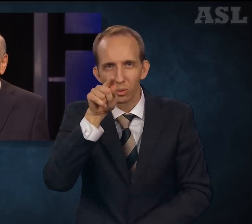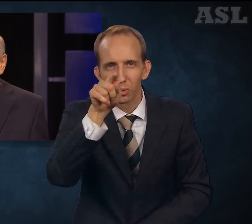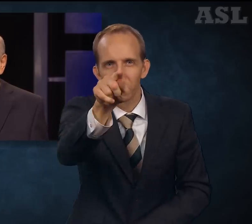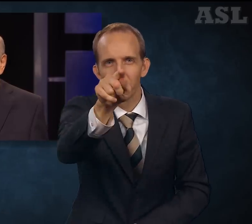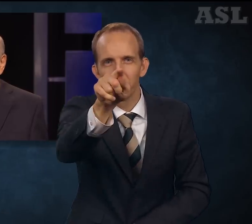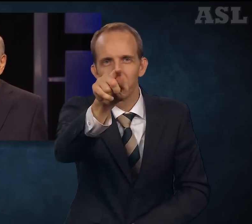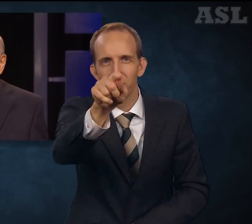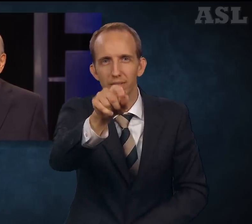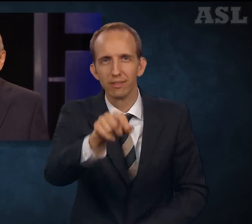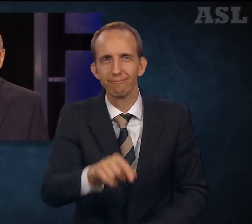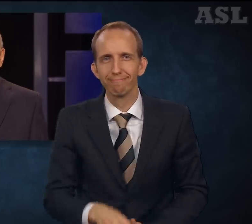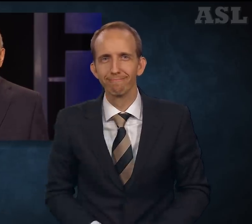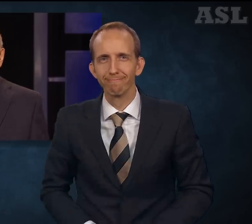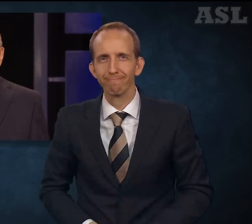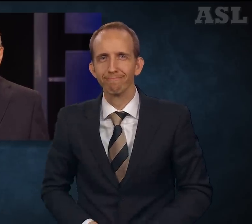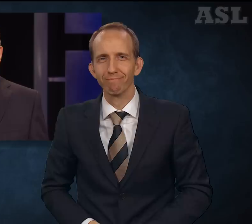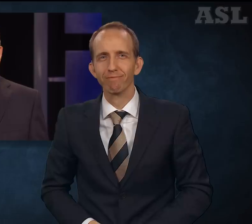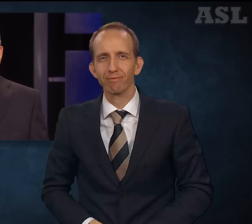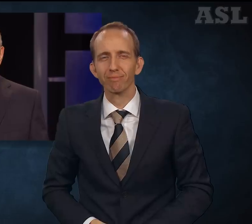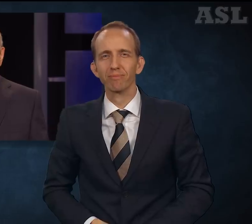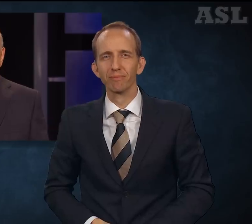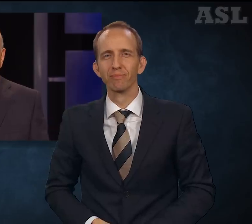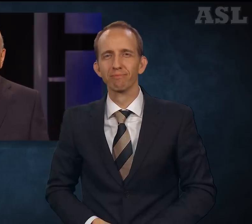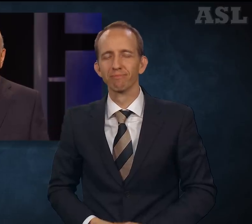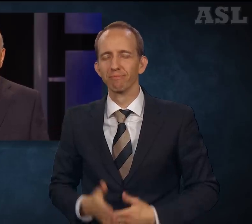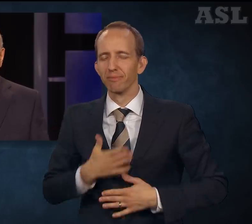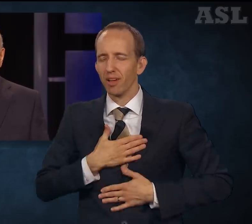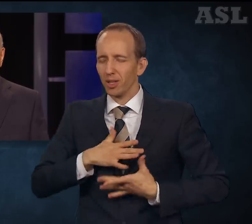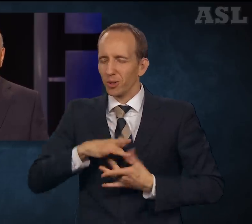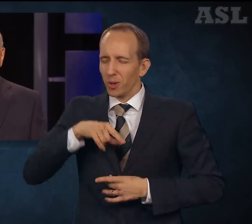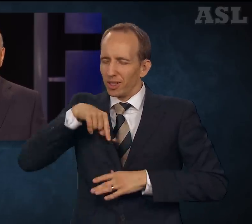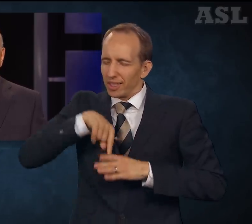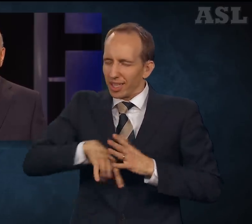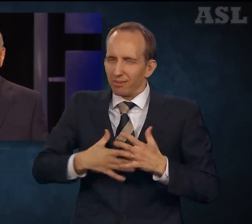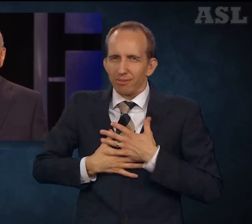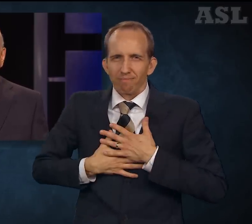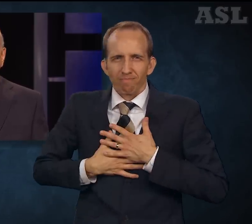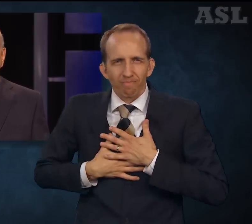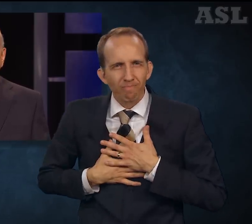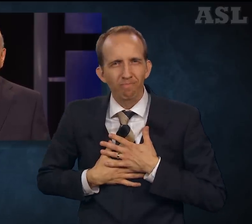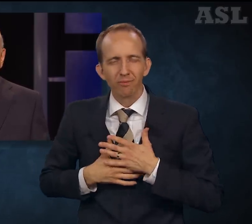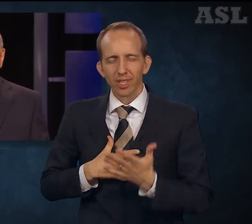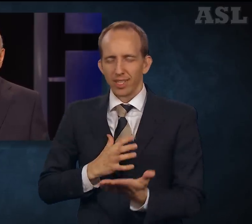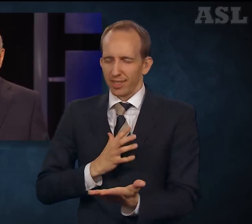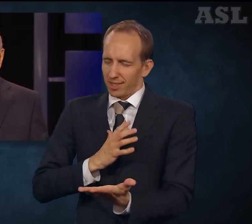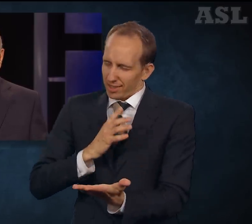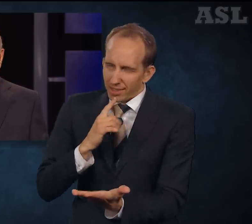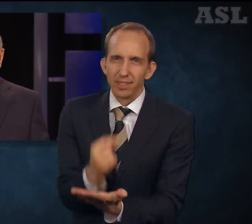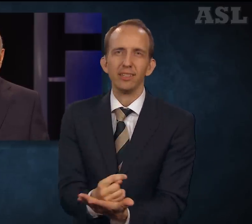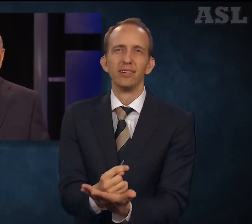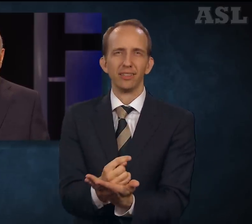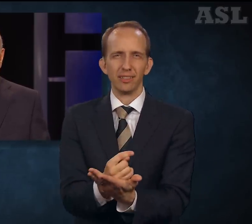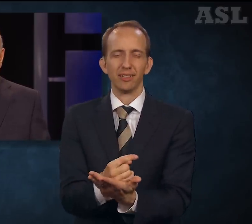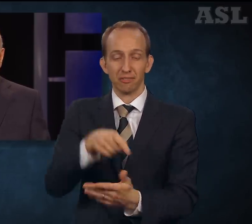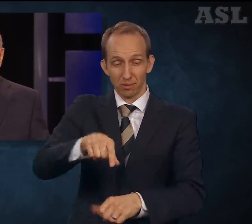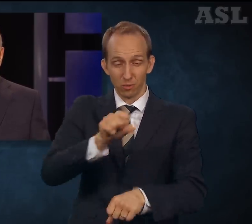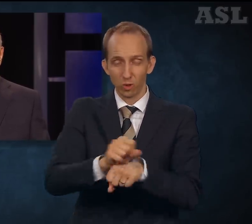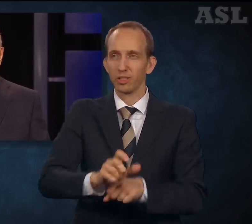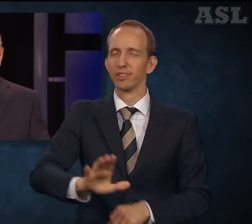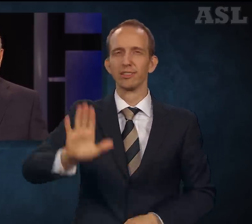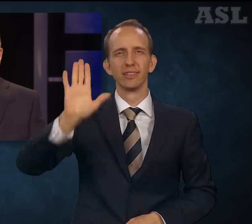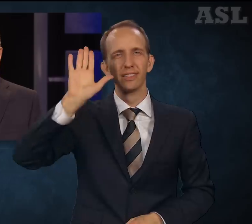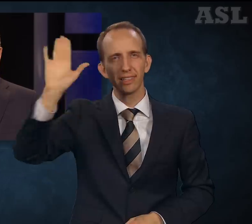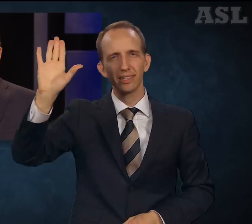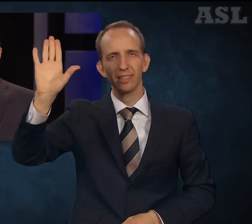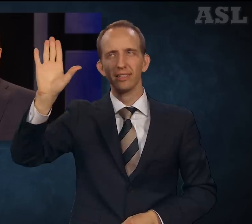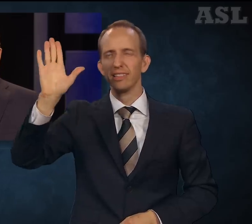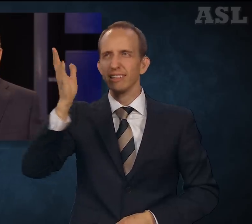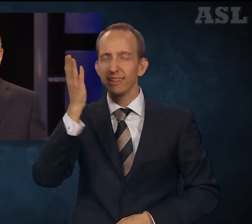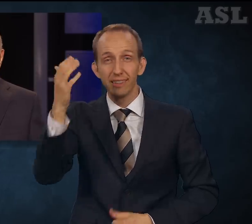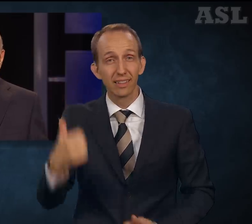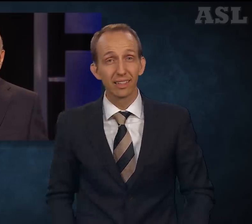BECAUSE THIS HYMN IS ALL ABOUT